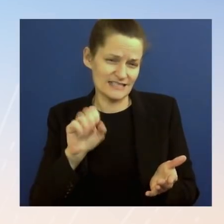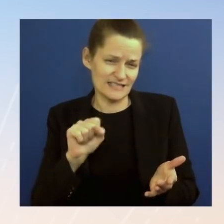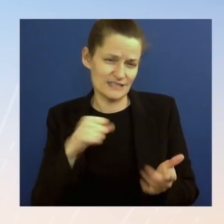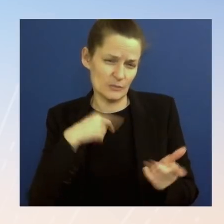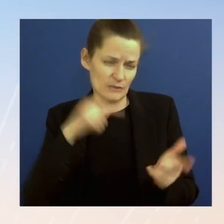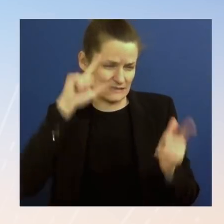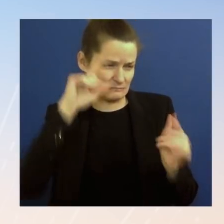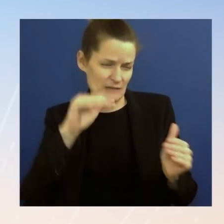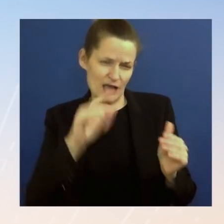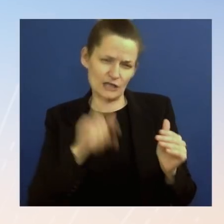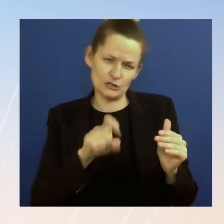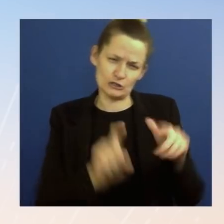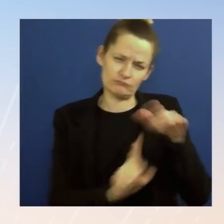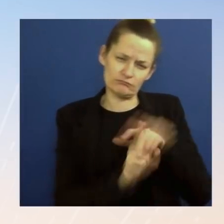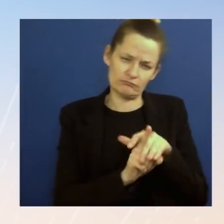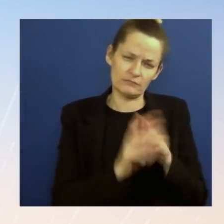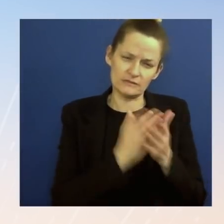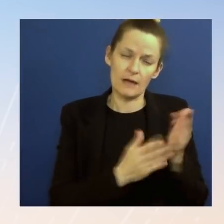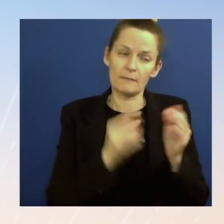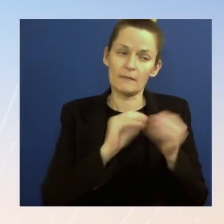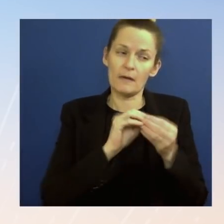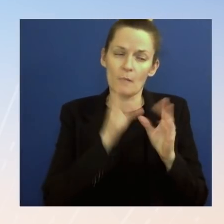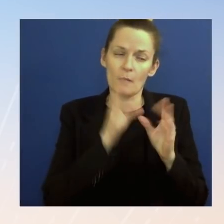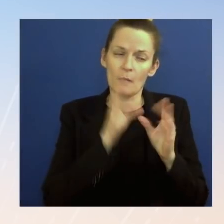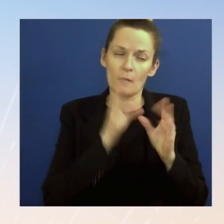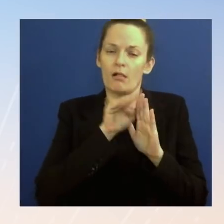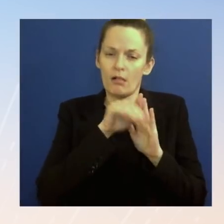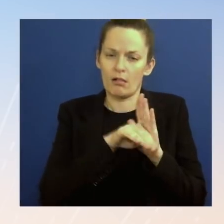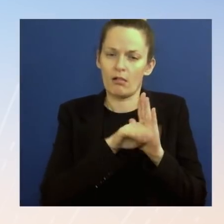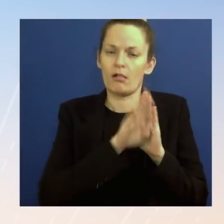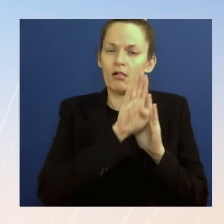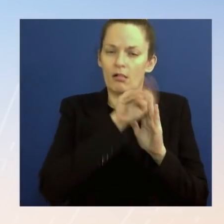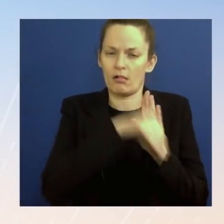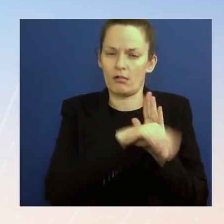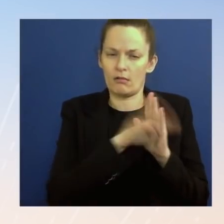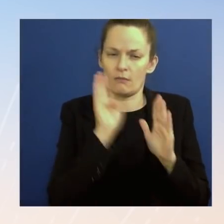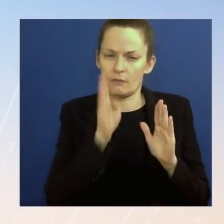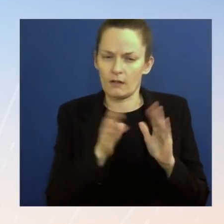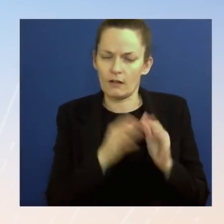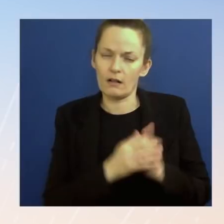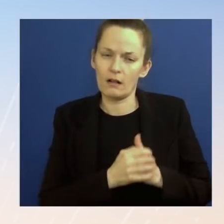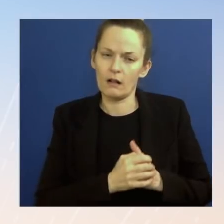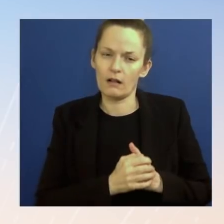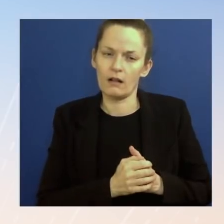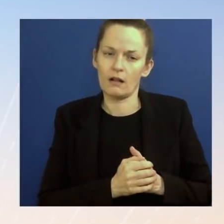and, certainly, that to increase. I would also note that while BA.2 is more transmissi- --